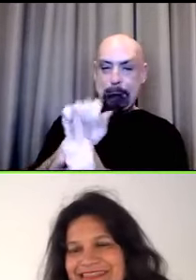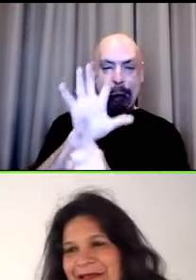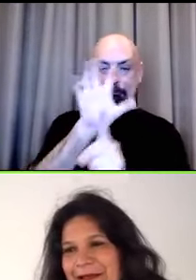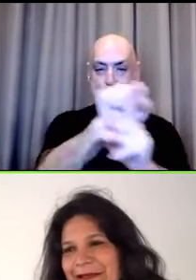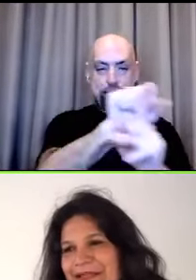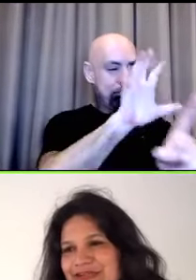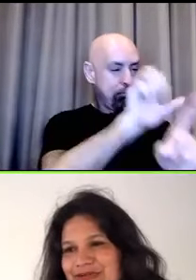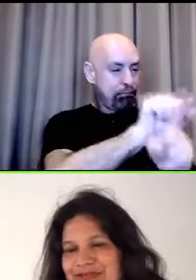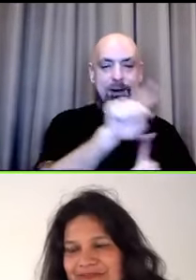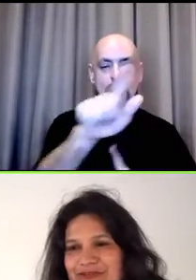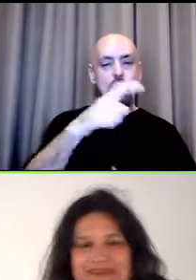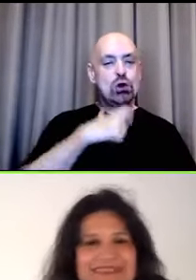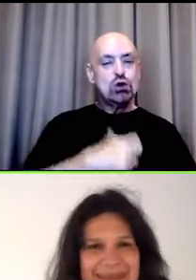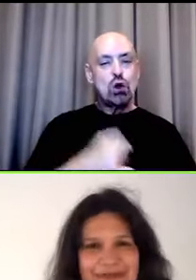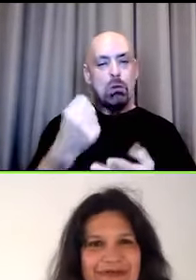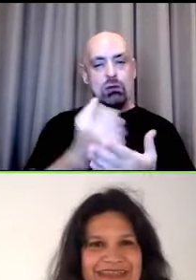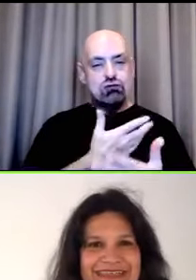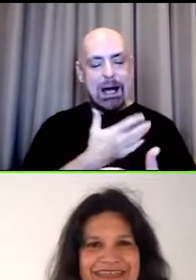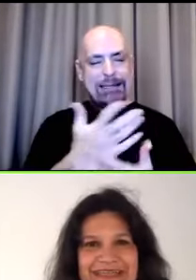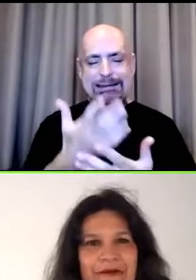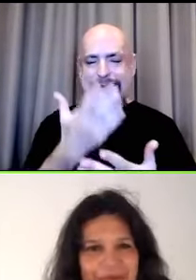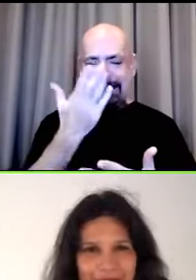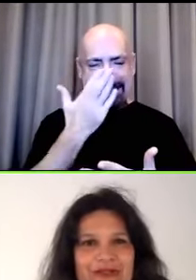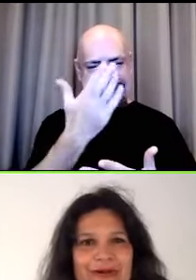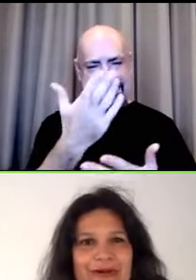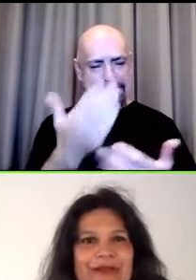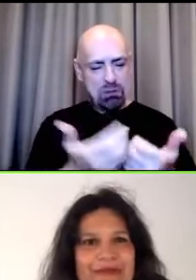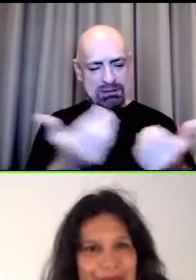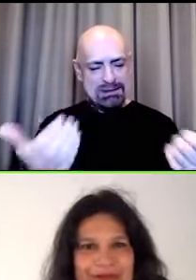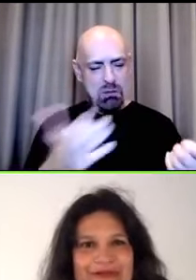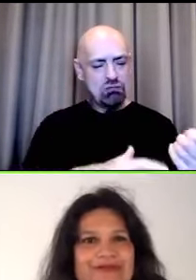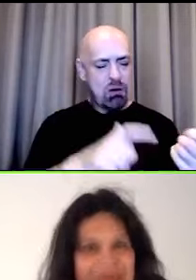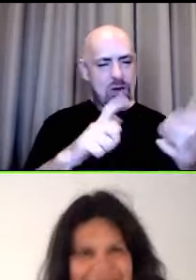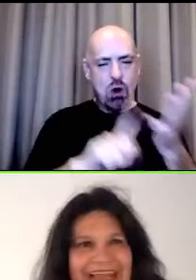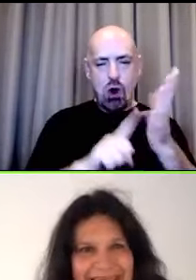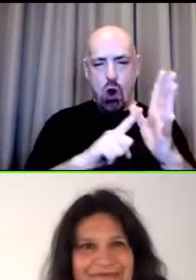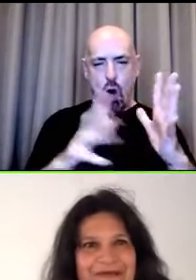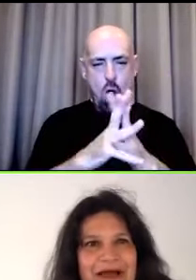human rights is a very powerful example of the use of reason based